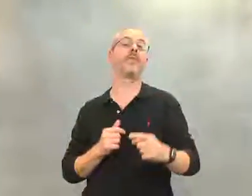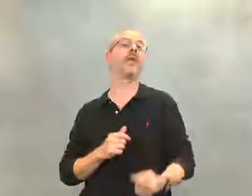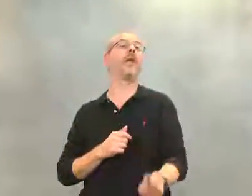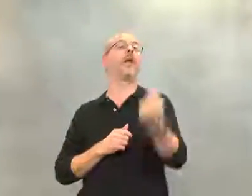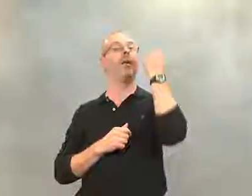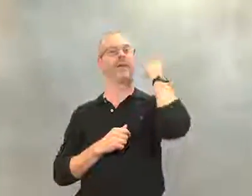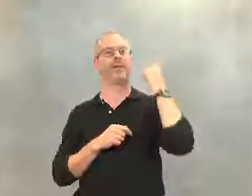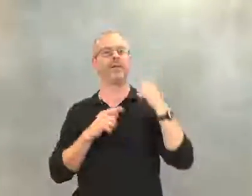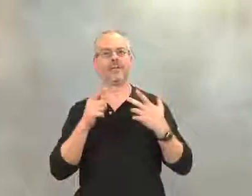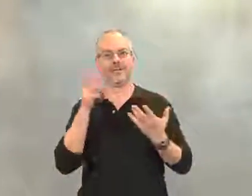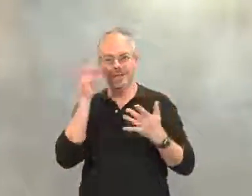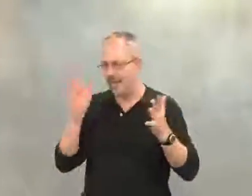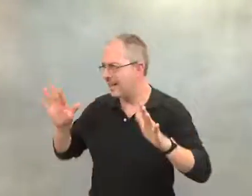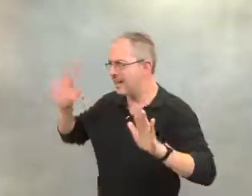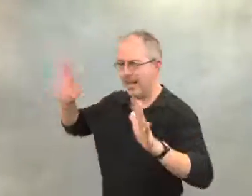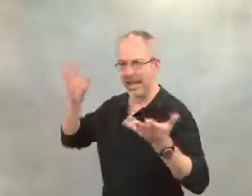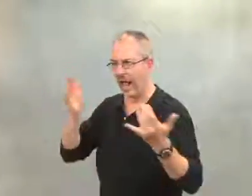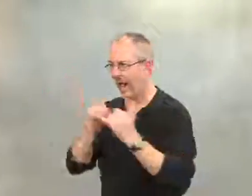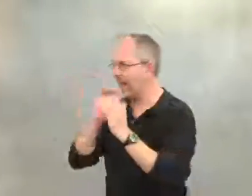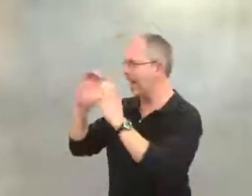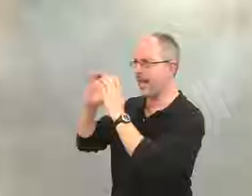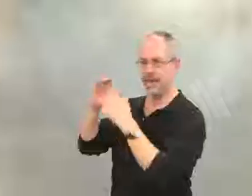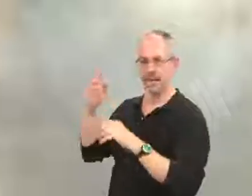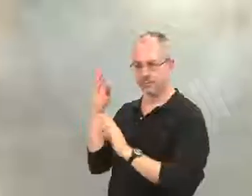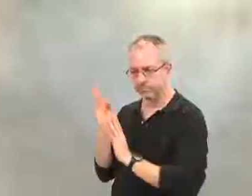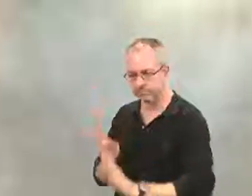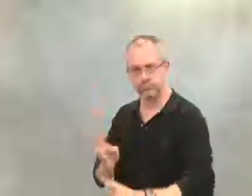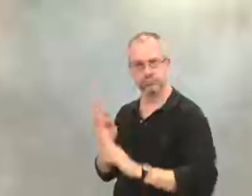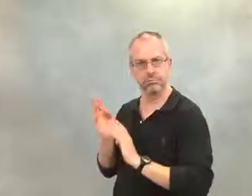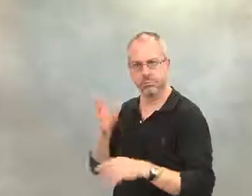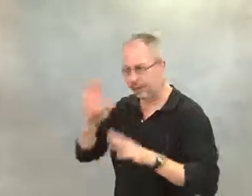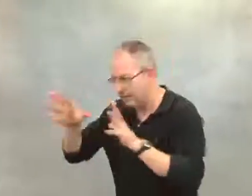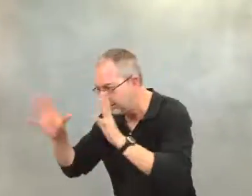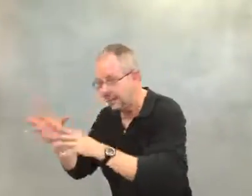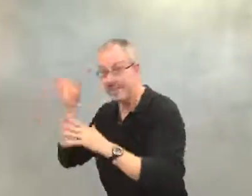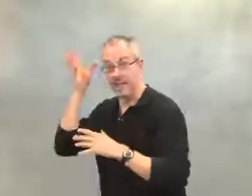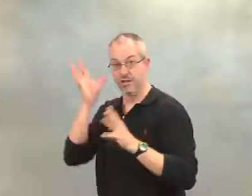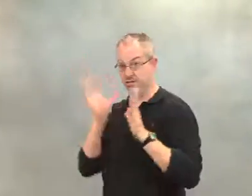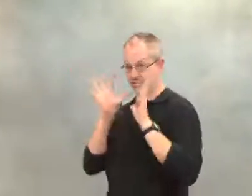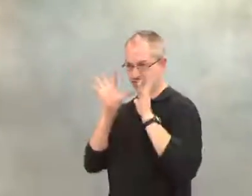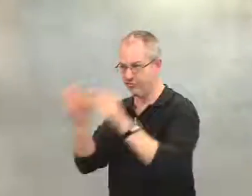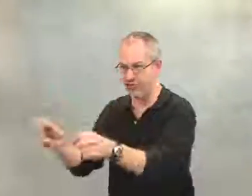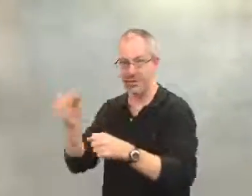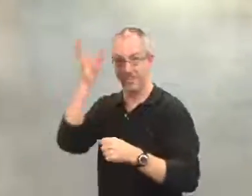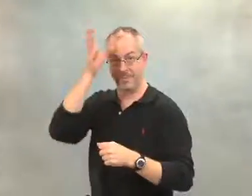Up above, my father was trying to communicate and get to me.